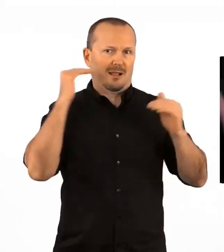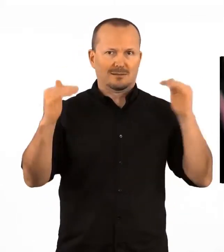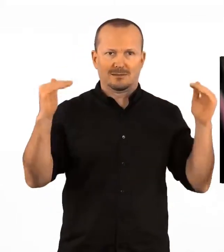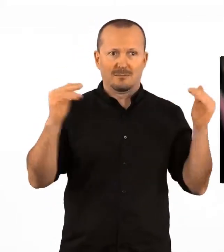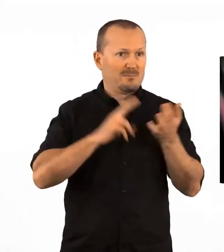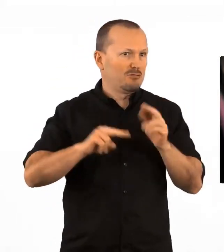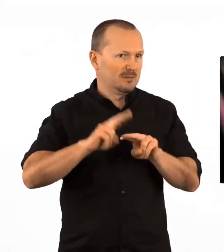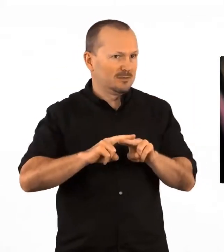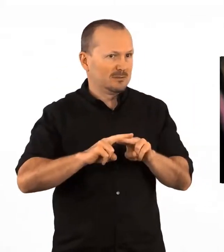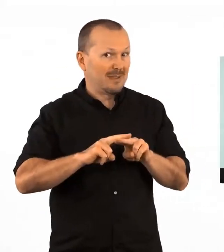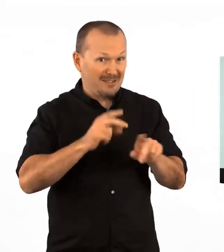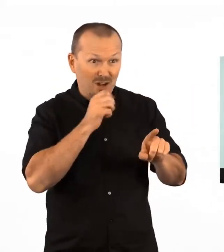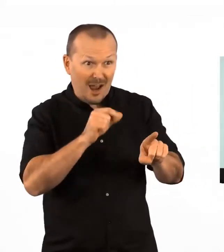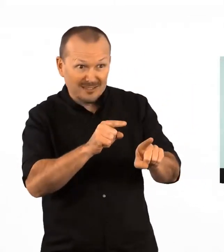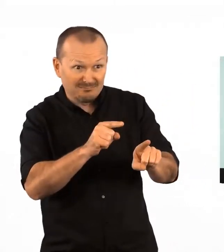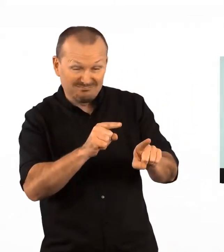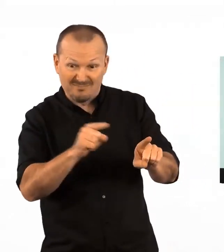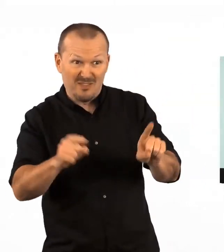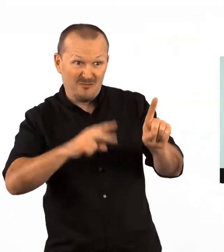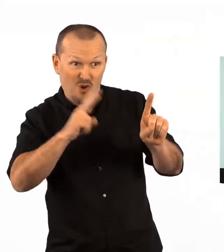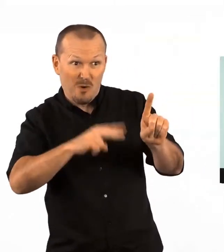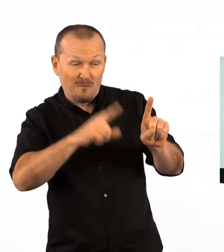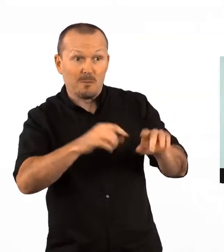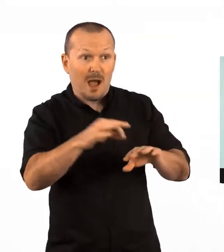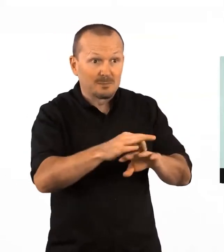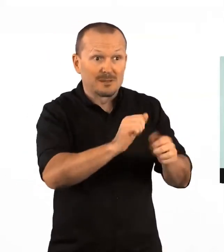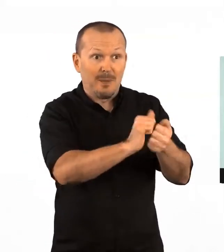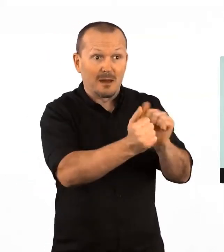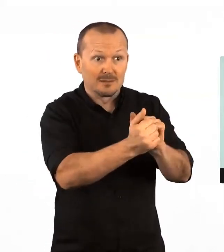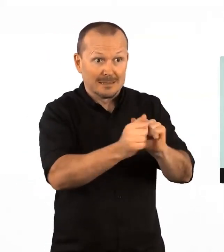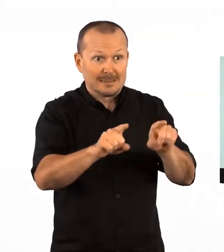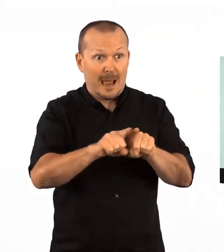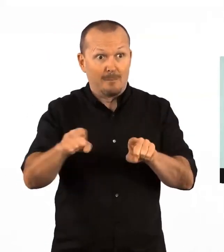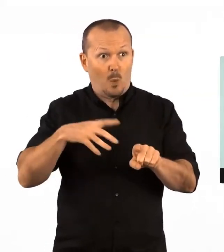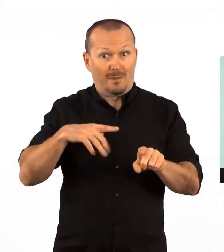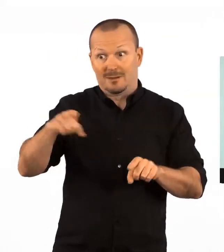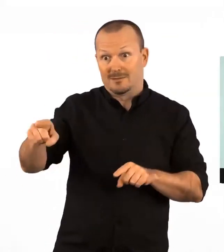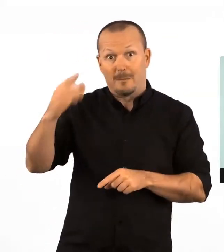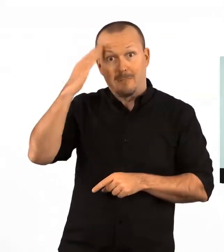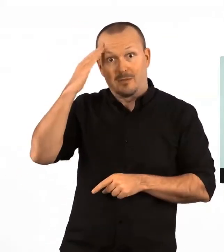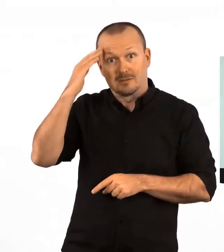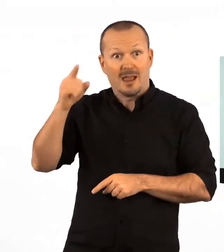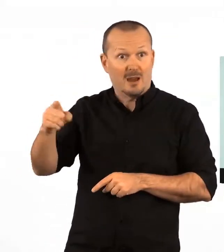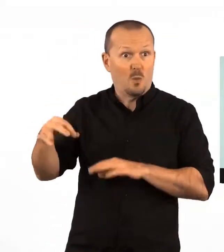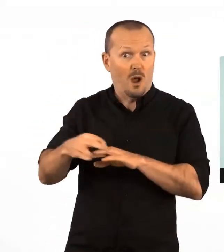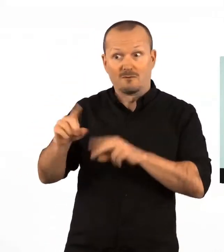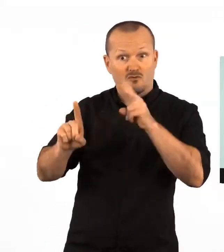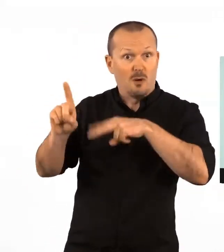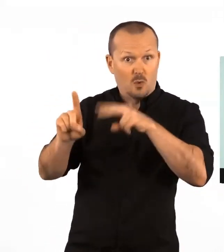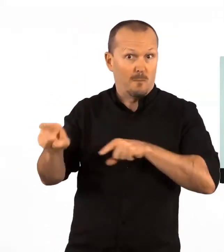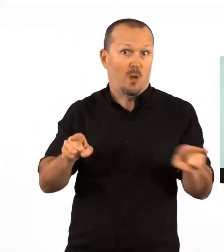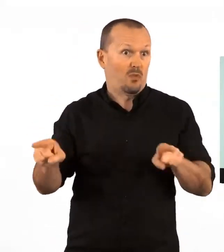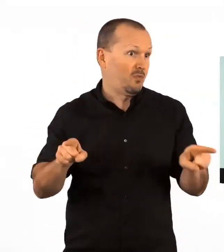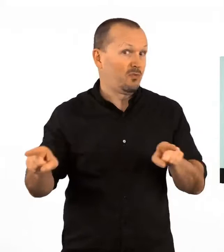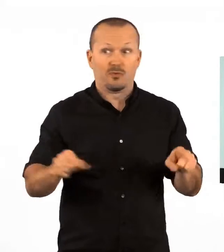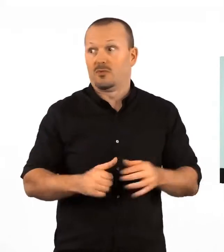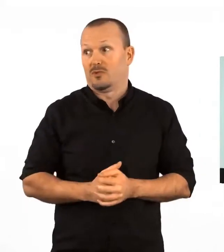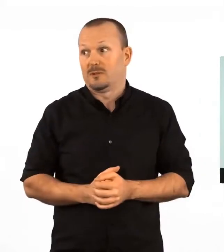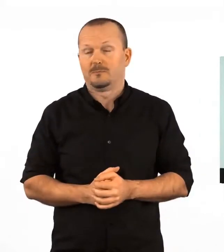and guys from the husbands and partners as well as the mothers and wives.